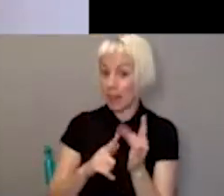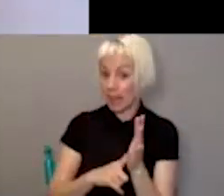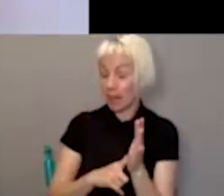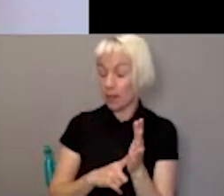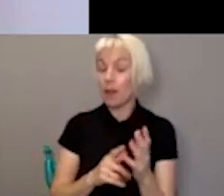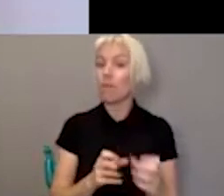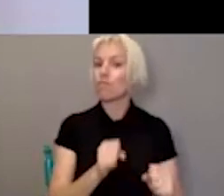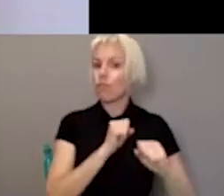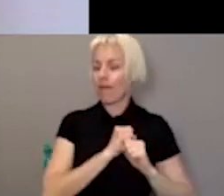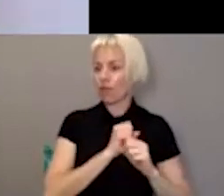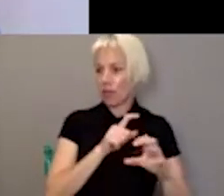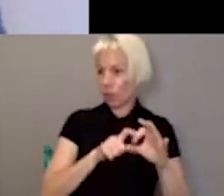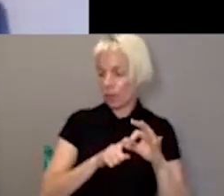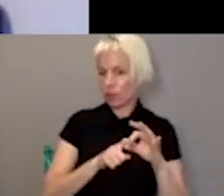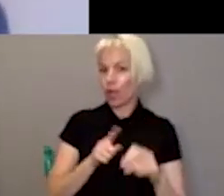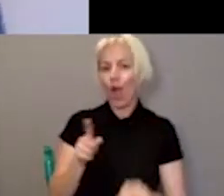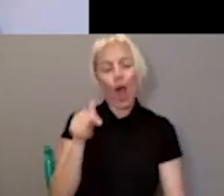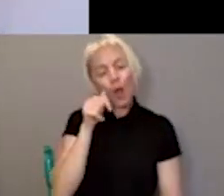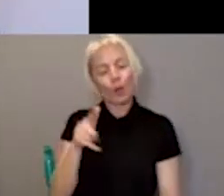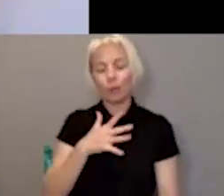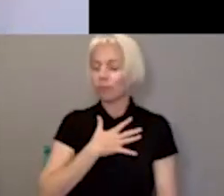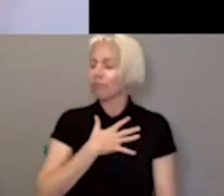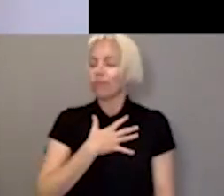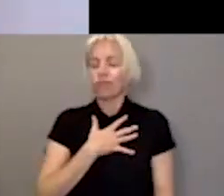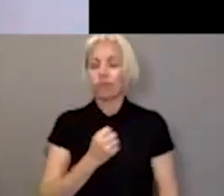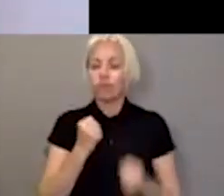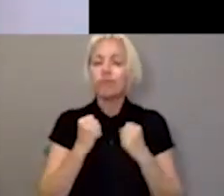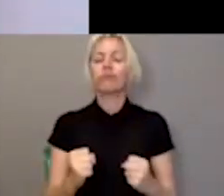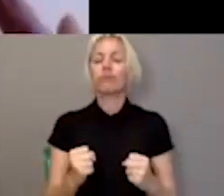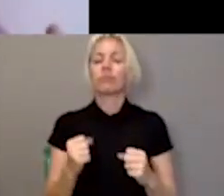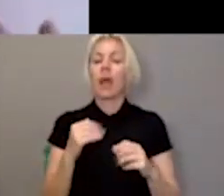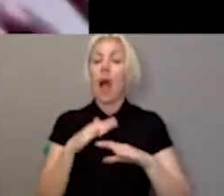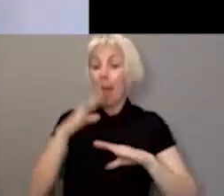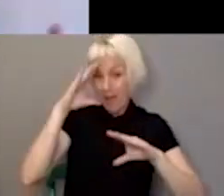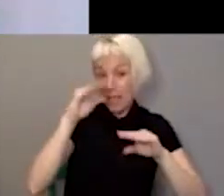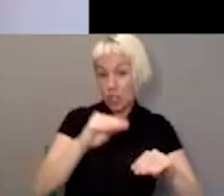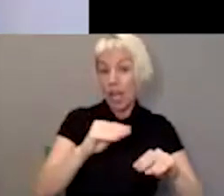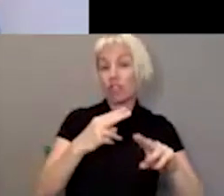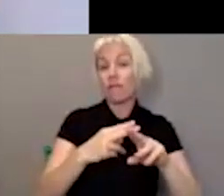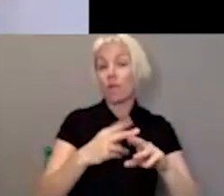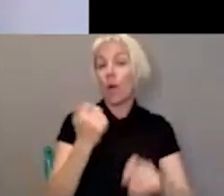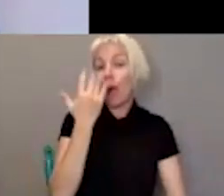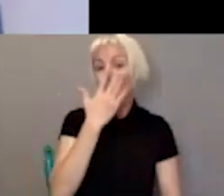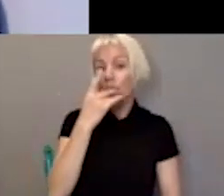about education, Aboriginal kids in education, how do you teach them this idea about bravery?